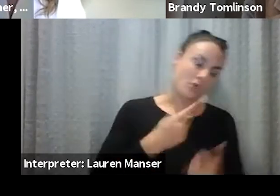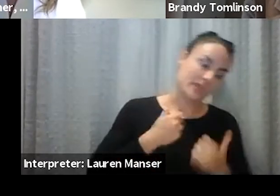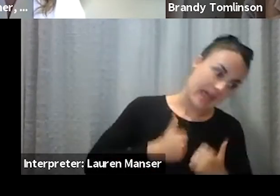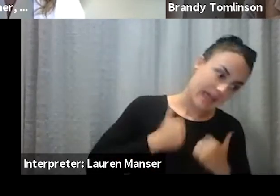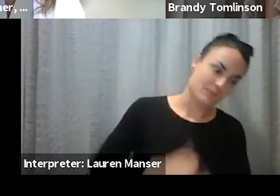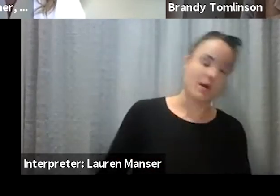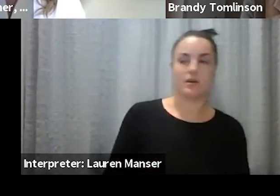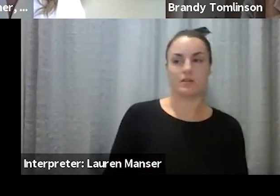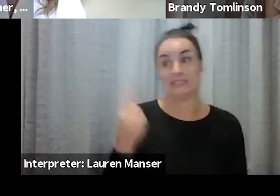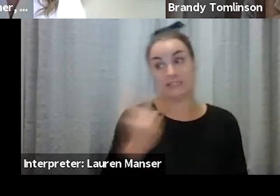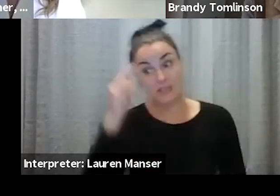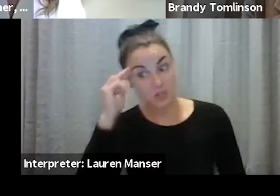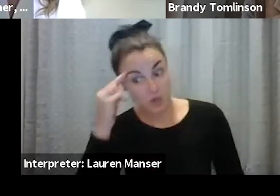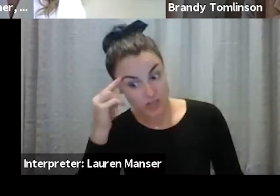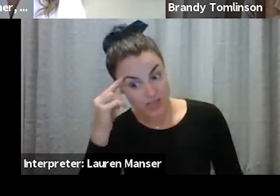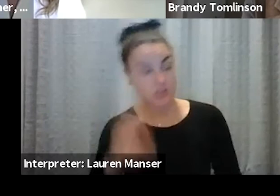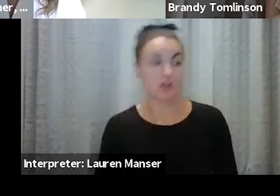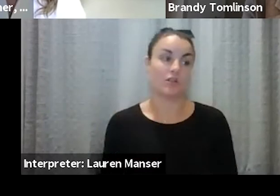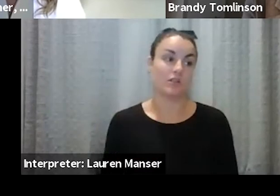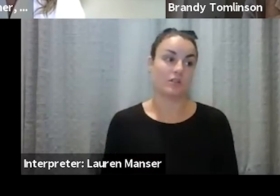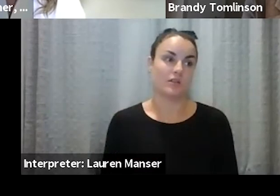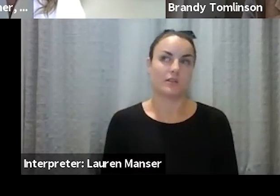that we haven't entirely figured out how to test for yet.